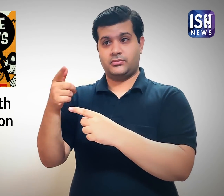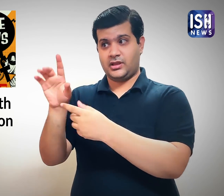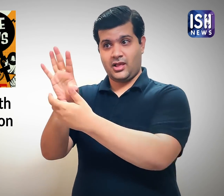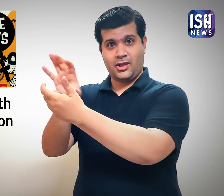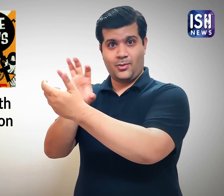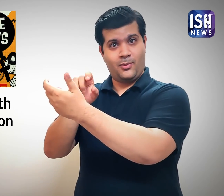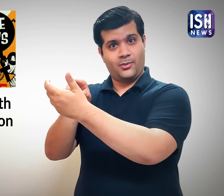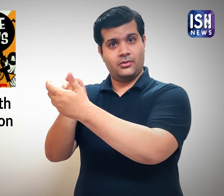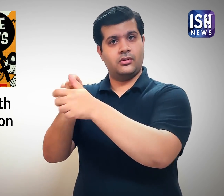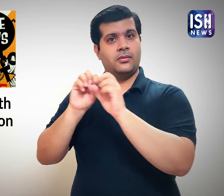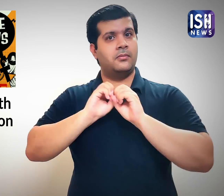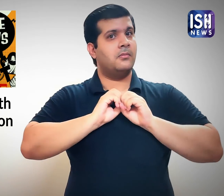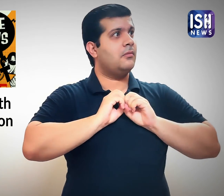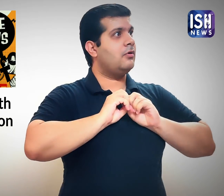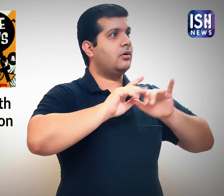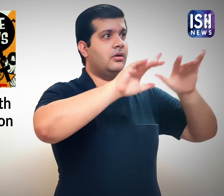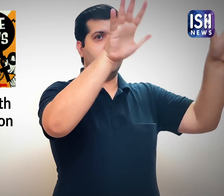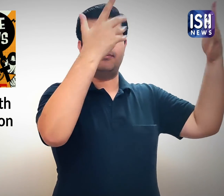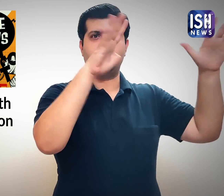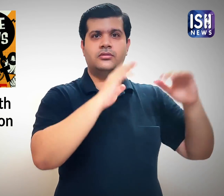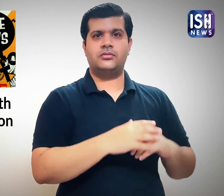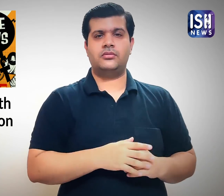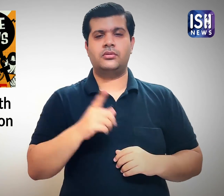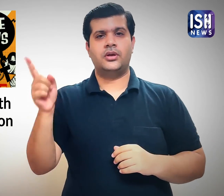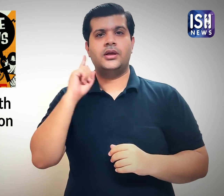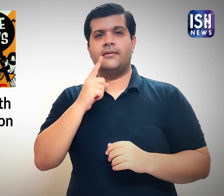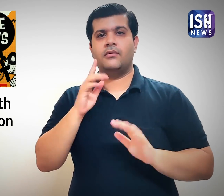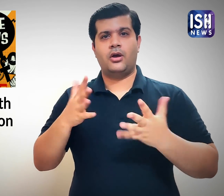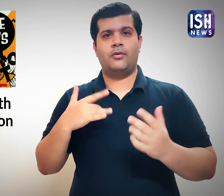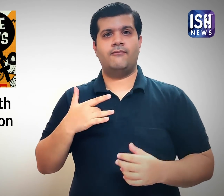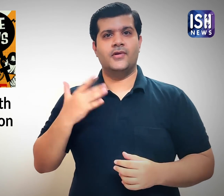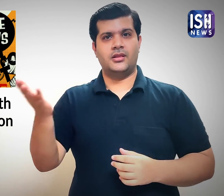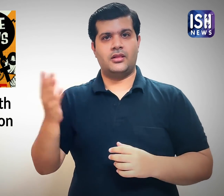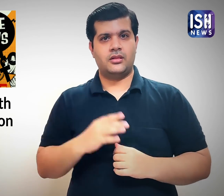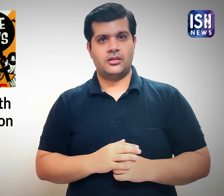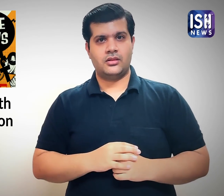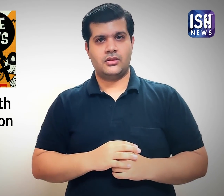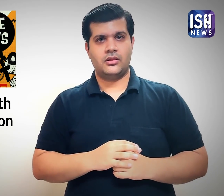The recorded video call was then made viral. How do you think the Deaf person must have felt?